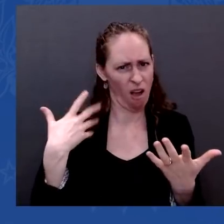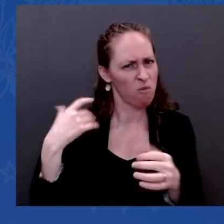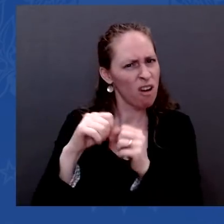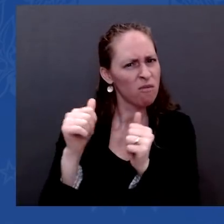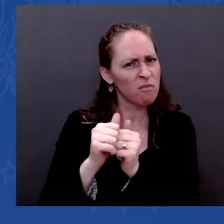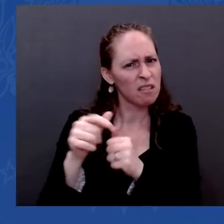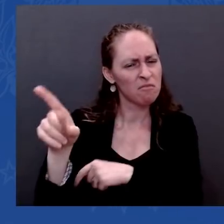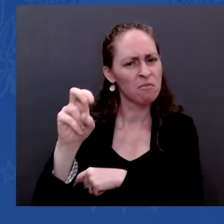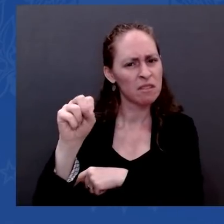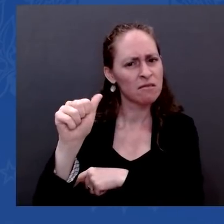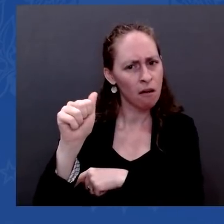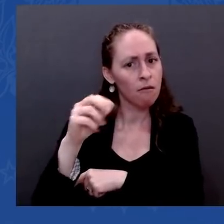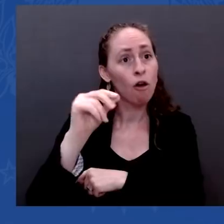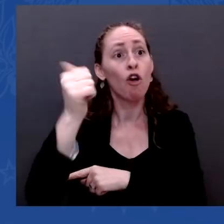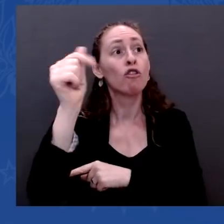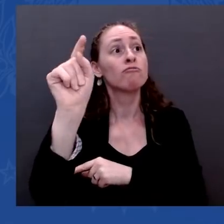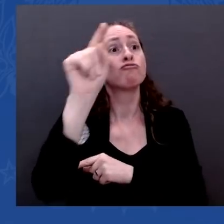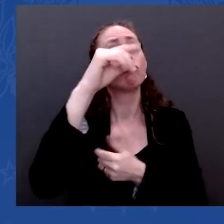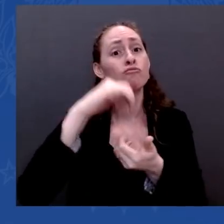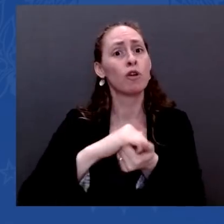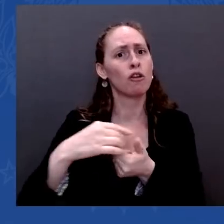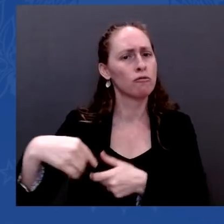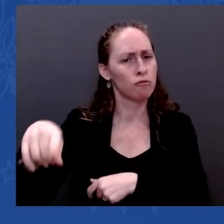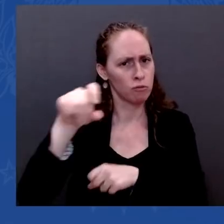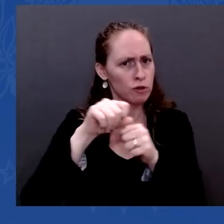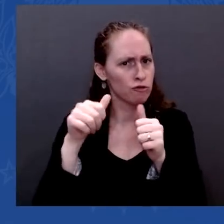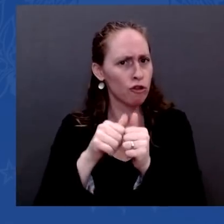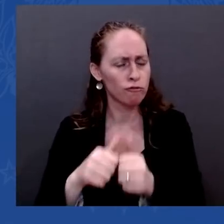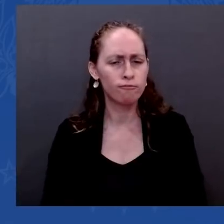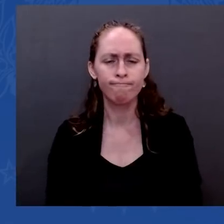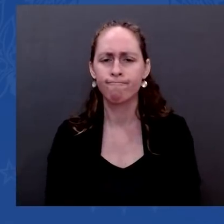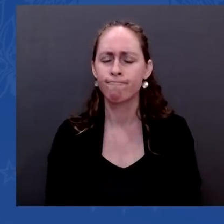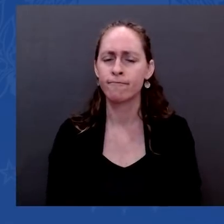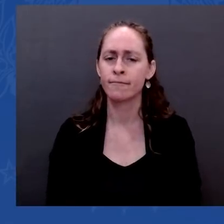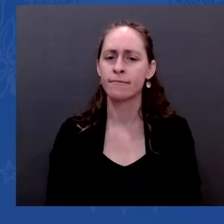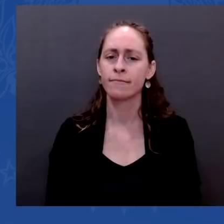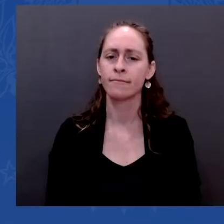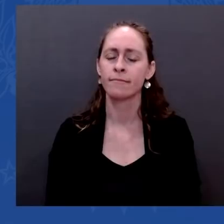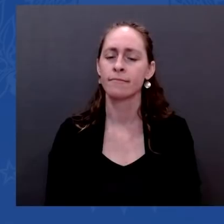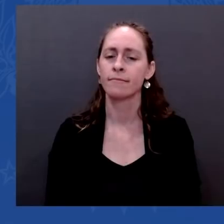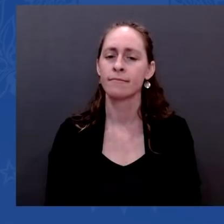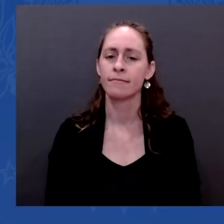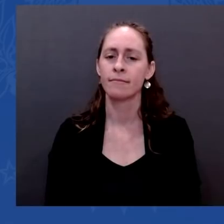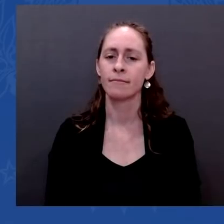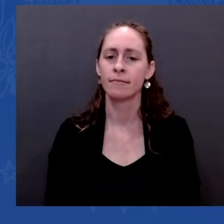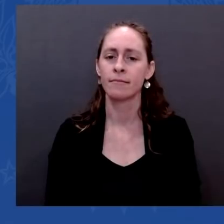and we will take all necessary steps. You can be sure that there won't be any measures